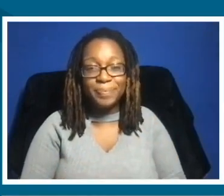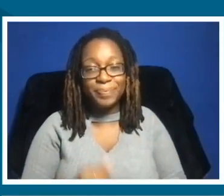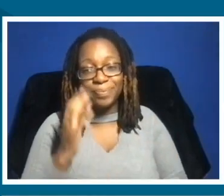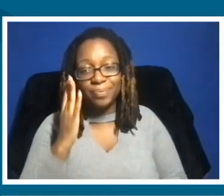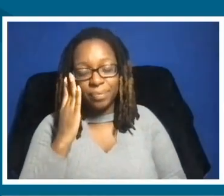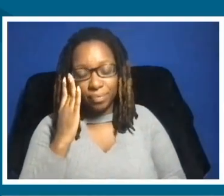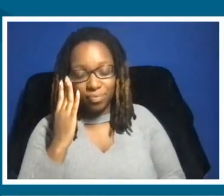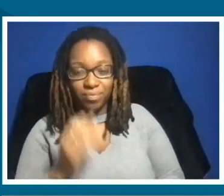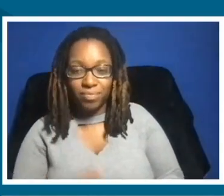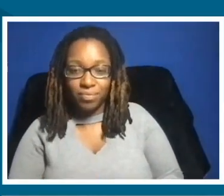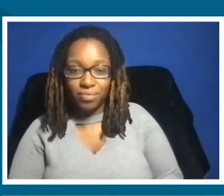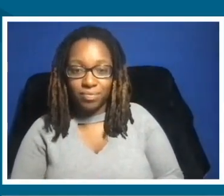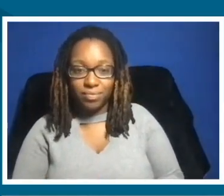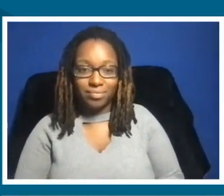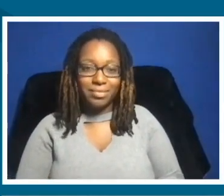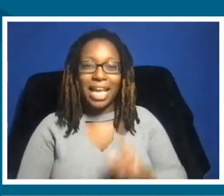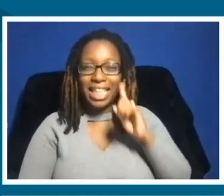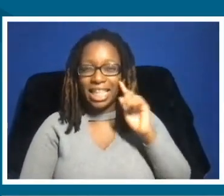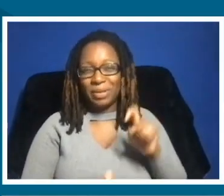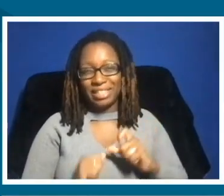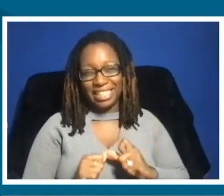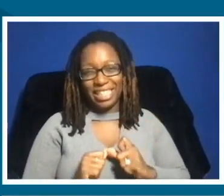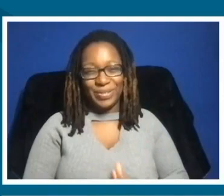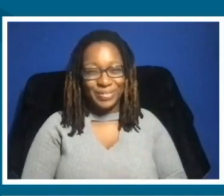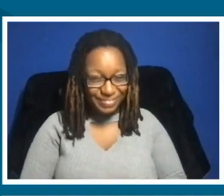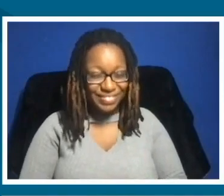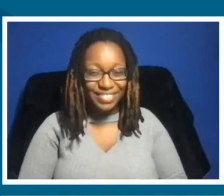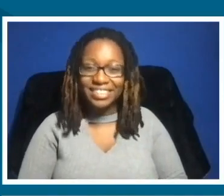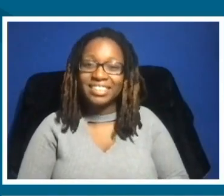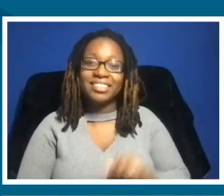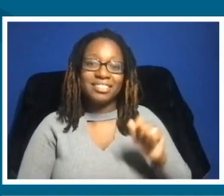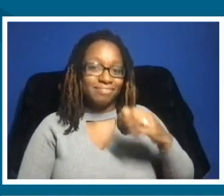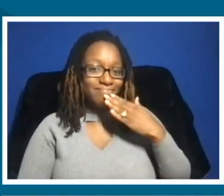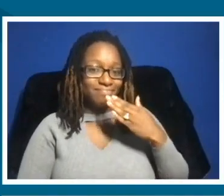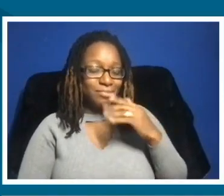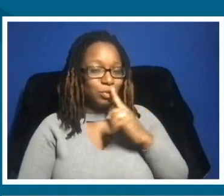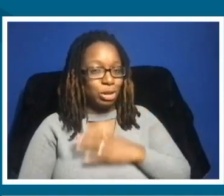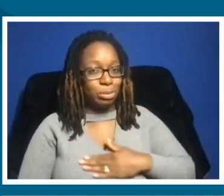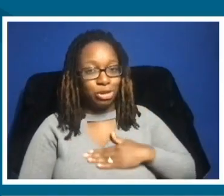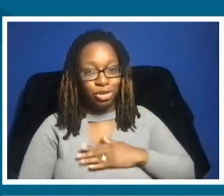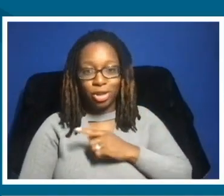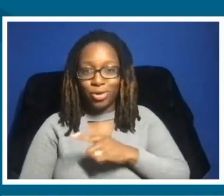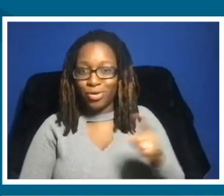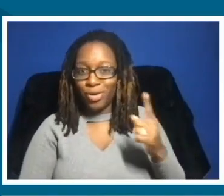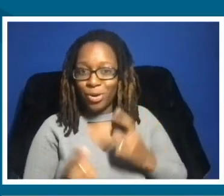i guess we should probably go on huh yeah thanks for that we we are really appreciating your questions and some of